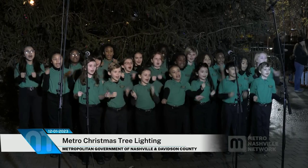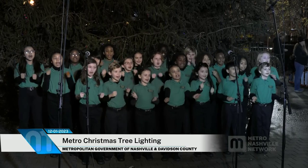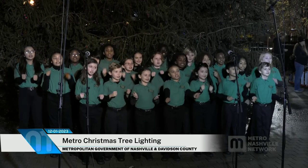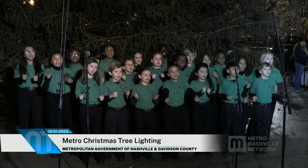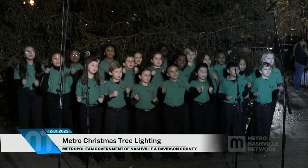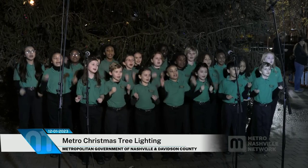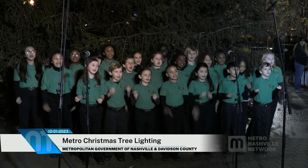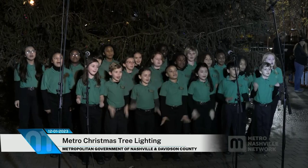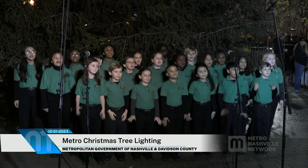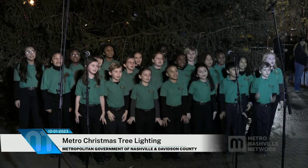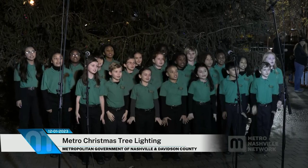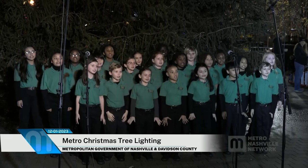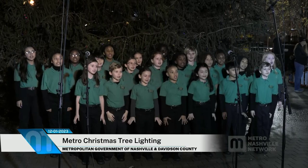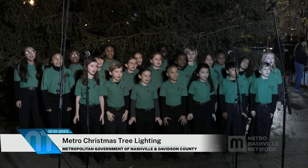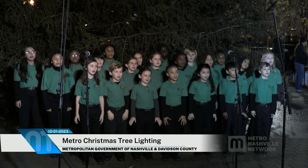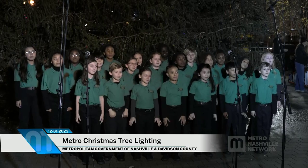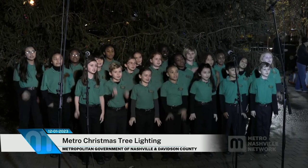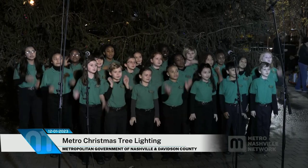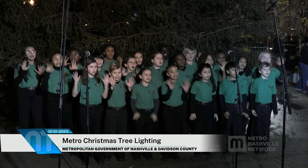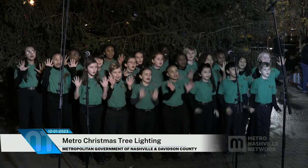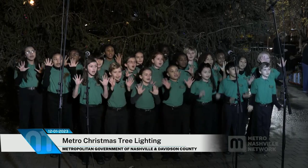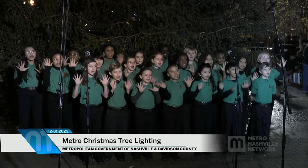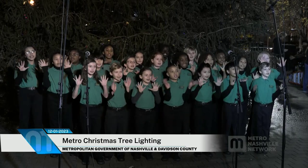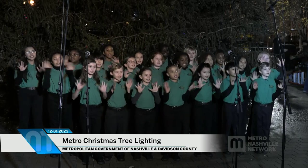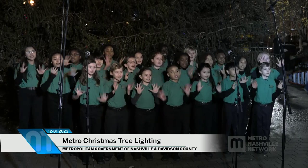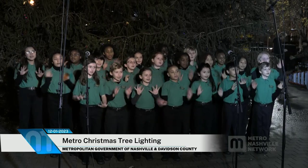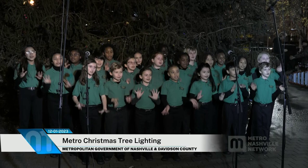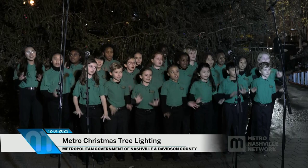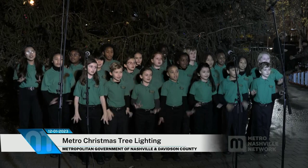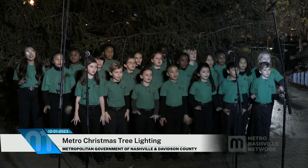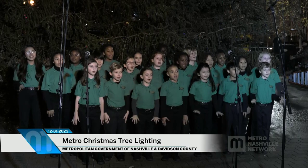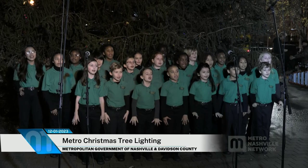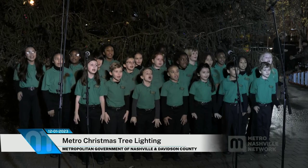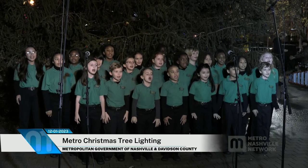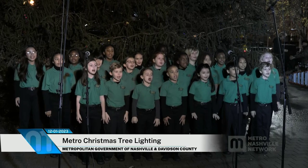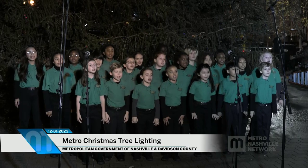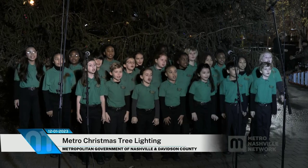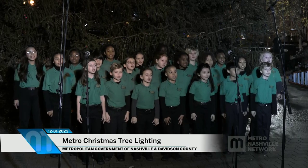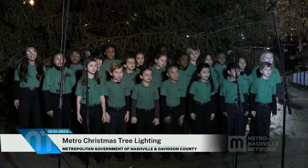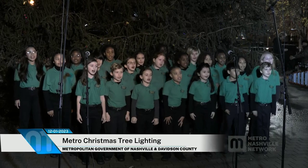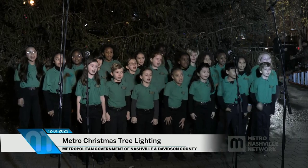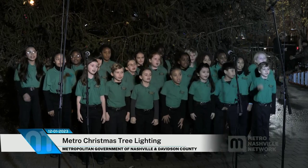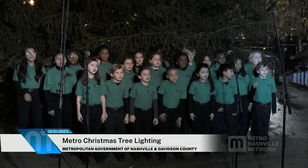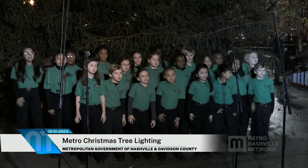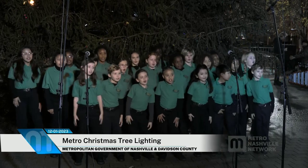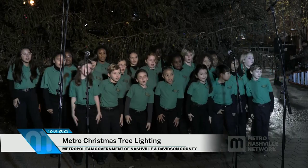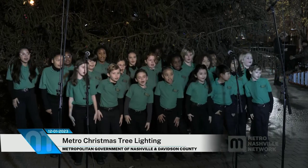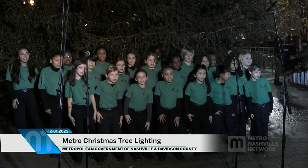ANOTHER ME. ANOTHER WINTER DAY.